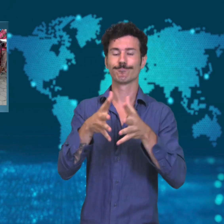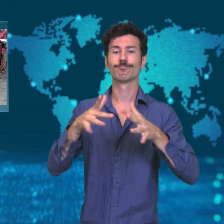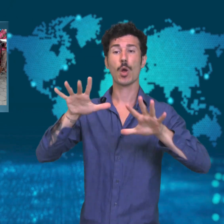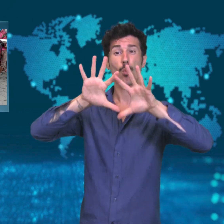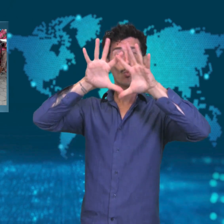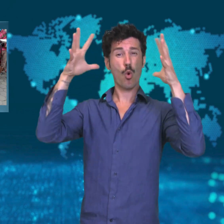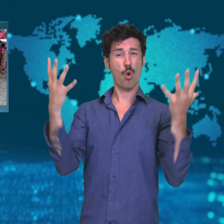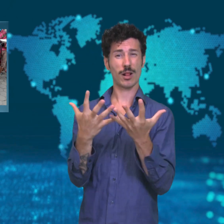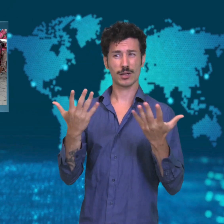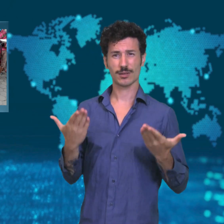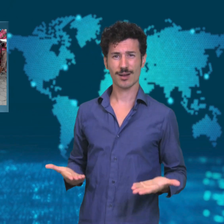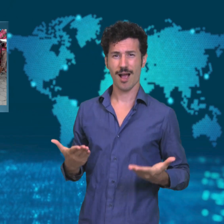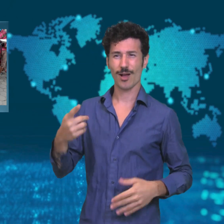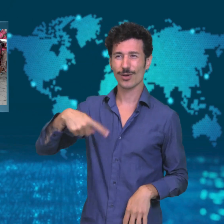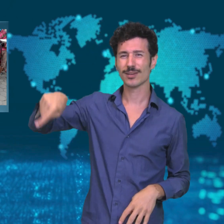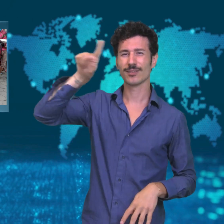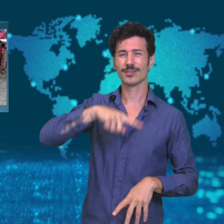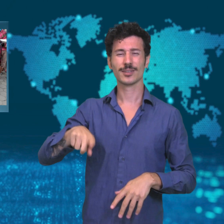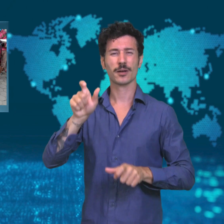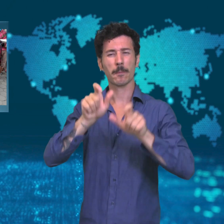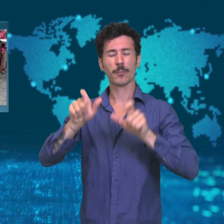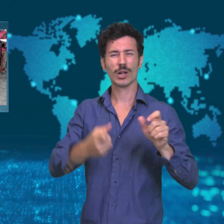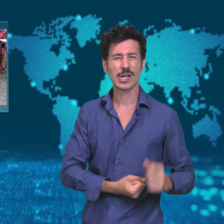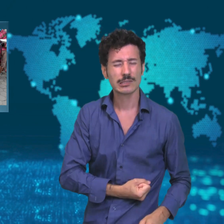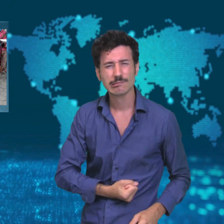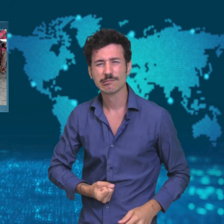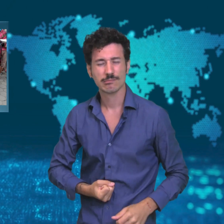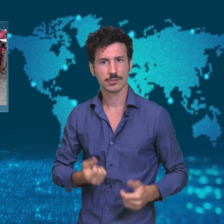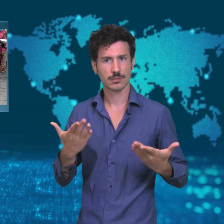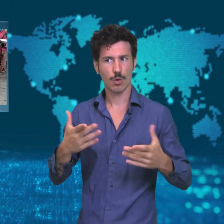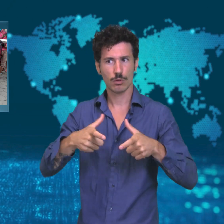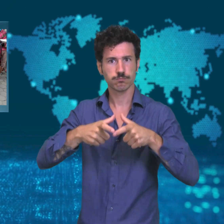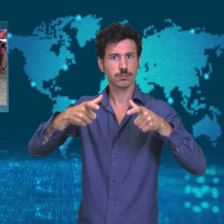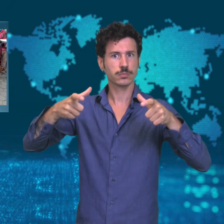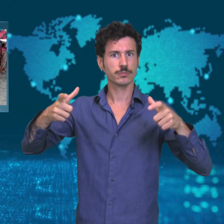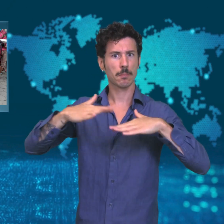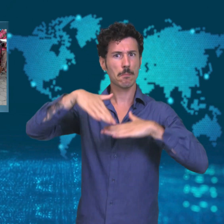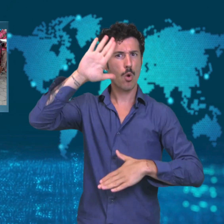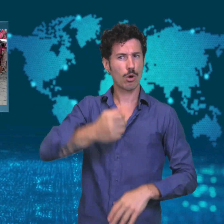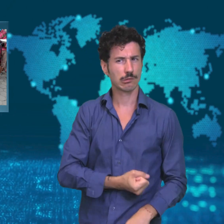They report that world hunger has worsened,